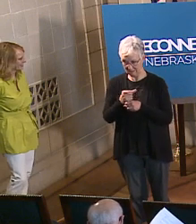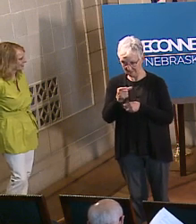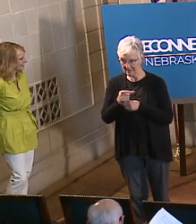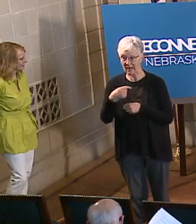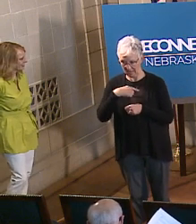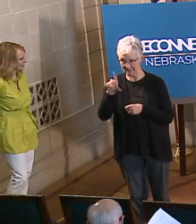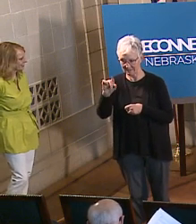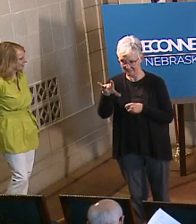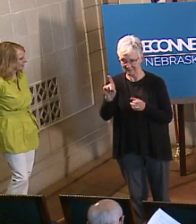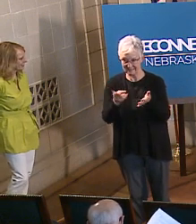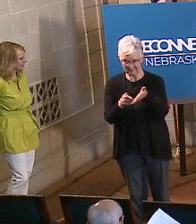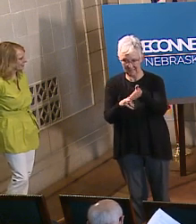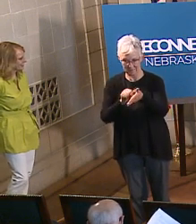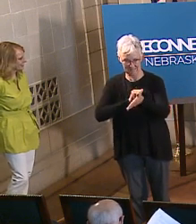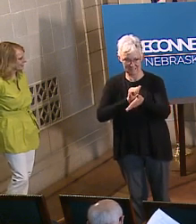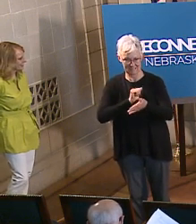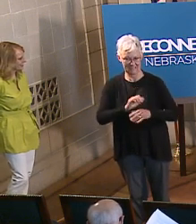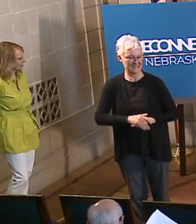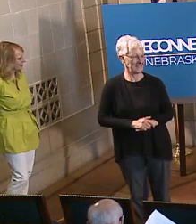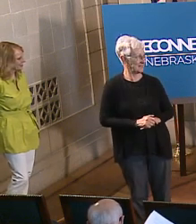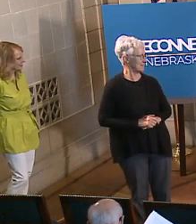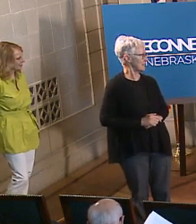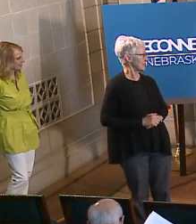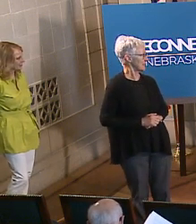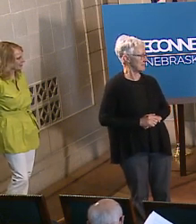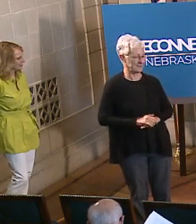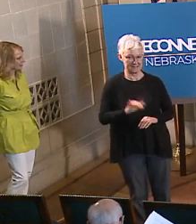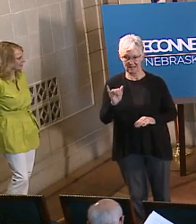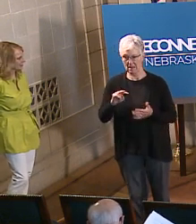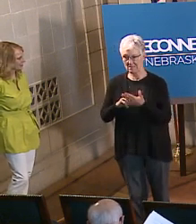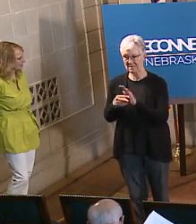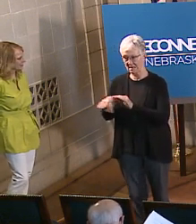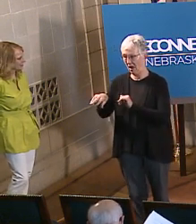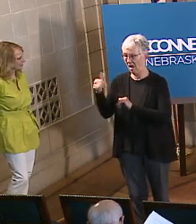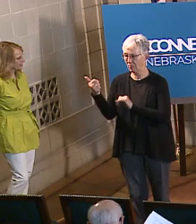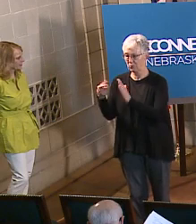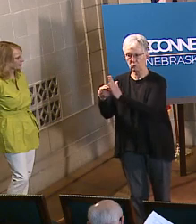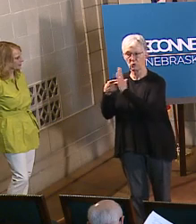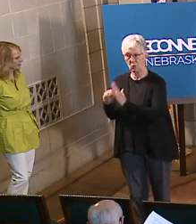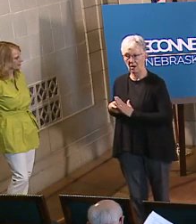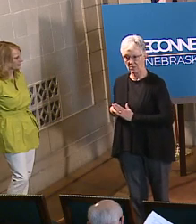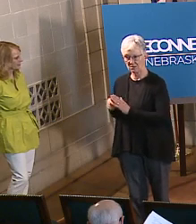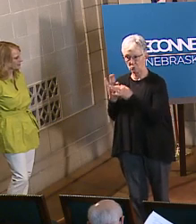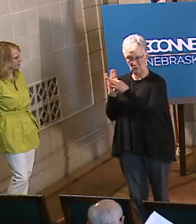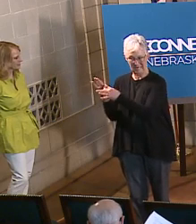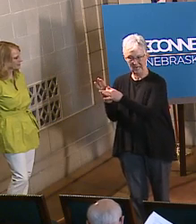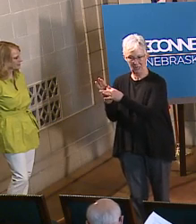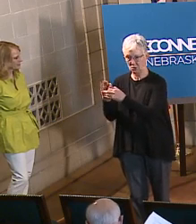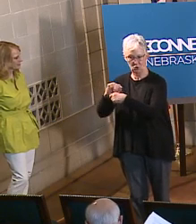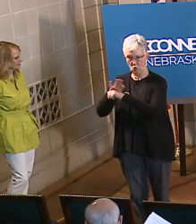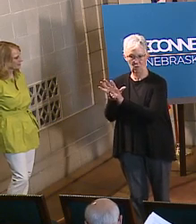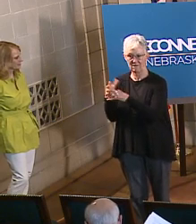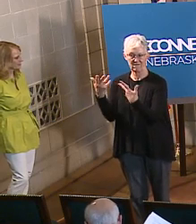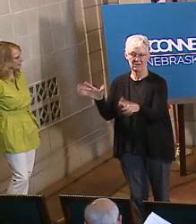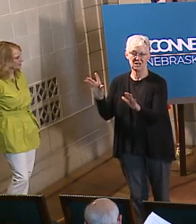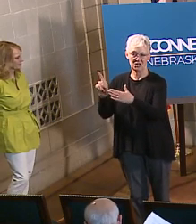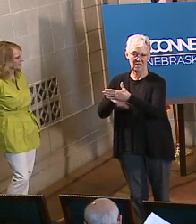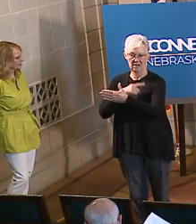MY SIGNATURE, SEE. I WAS NOT KIDDING. I SIGNED IT.